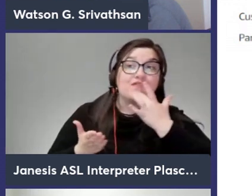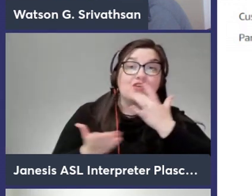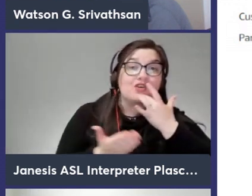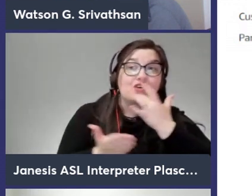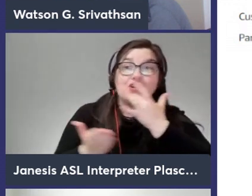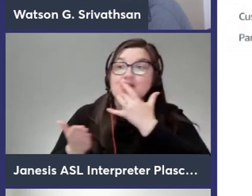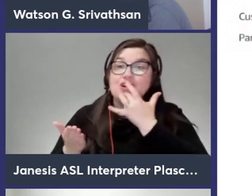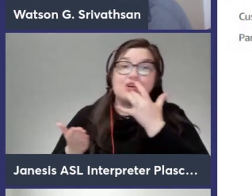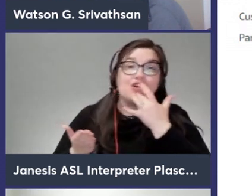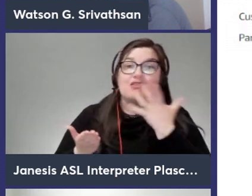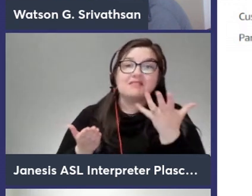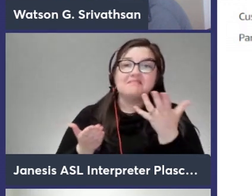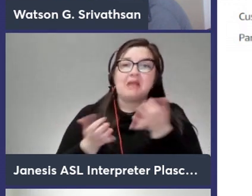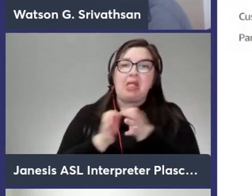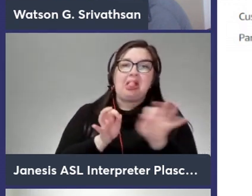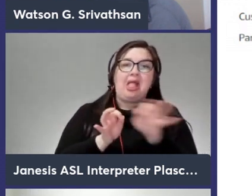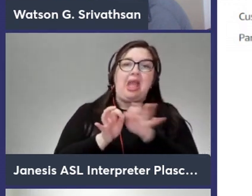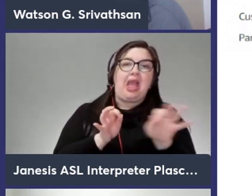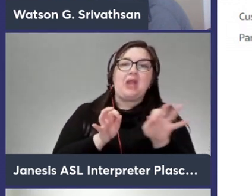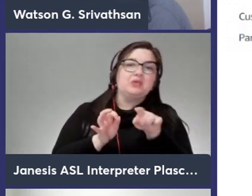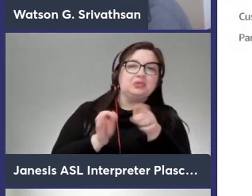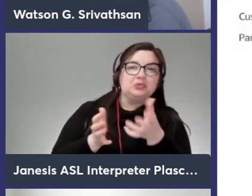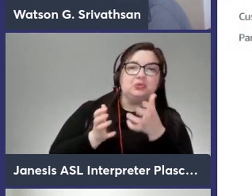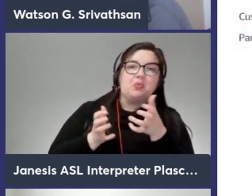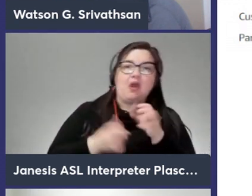that we would like to have Watson select?